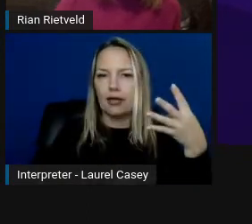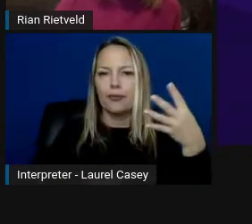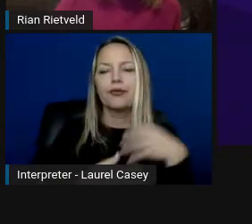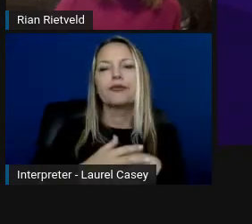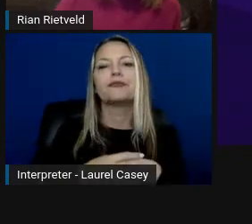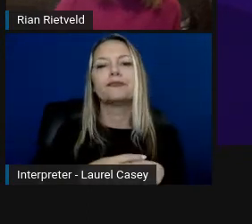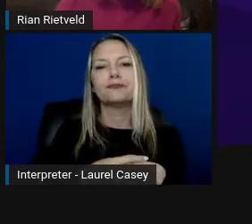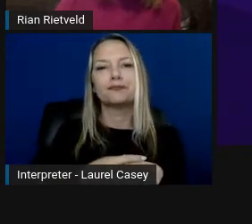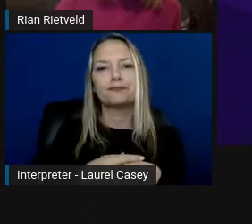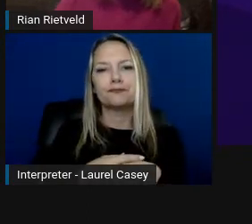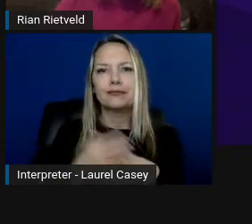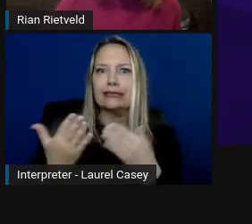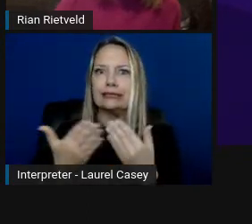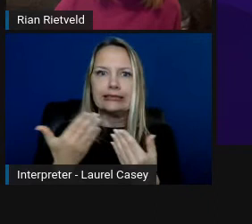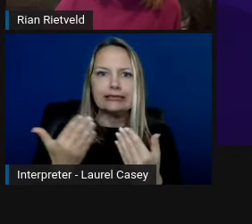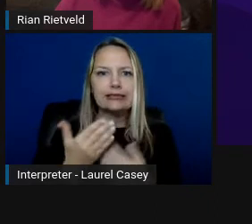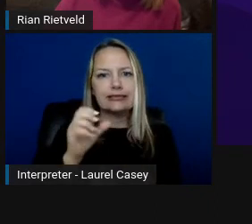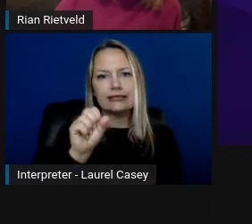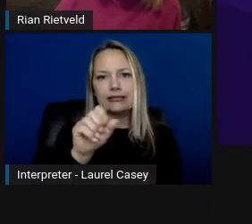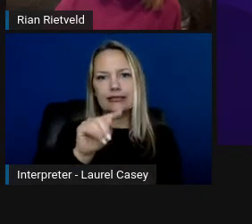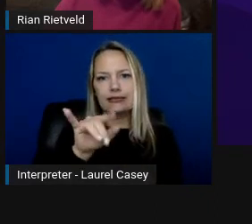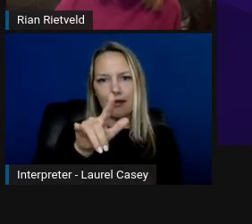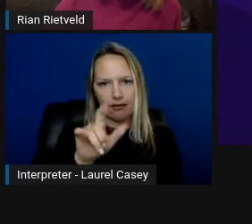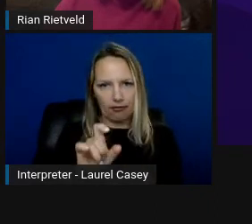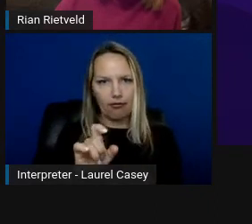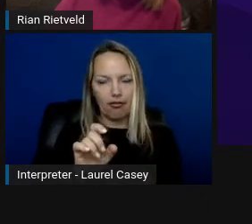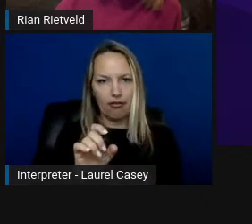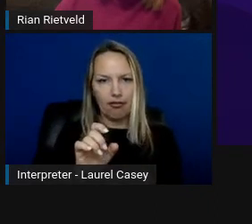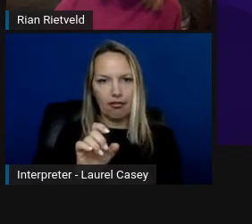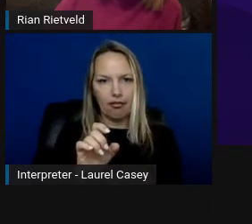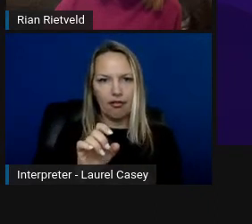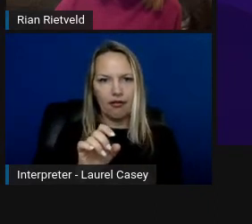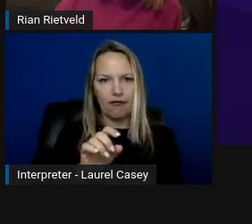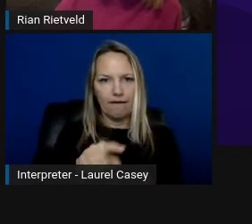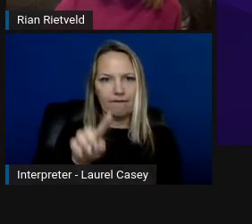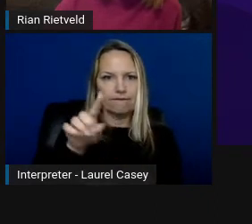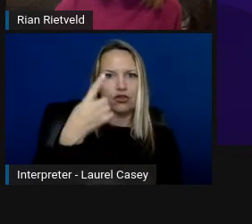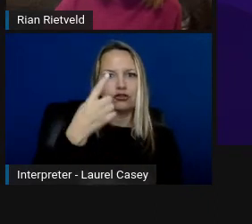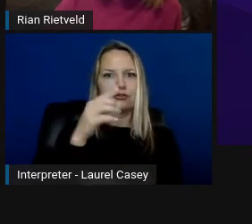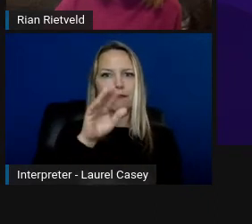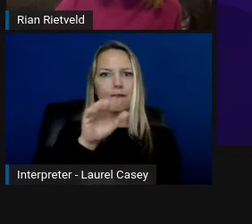It's really easy to style the input, that initial box at the top